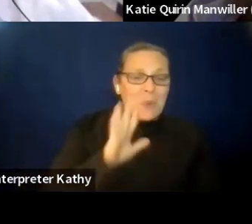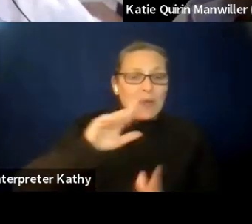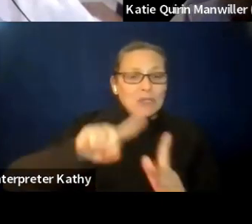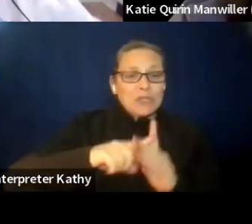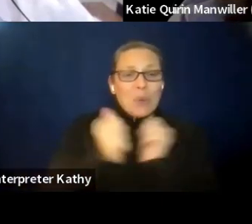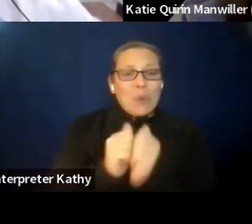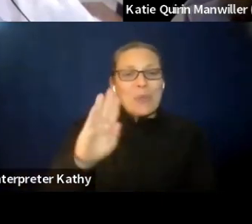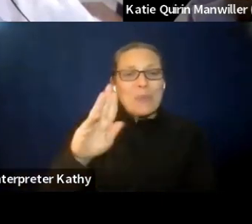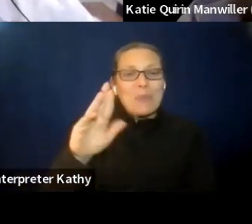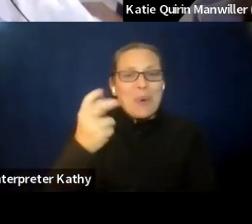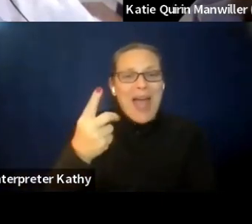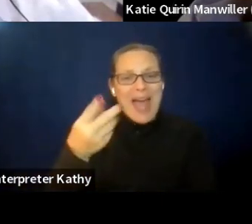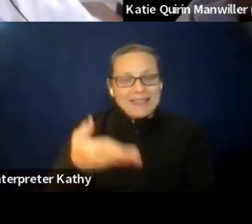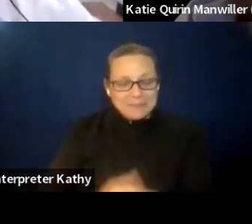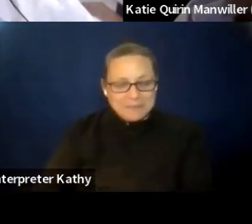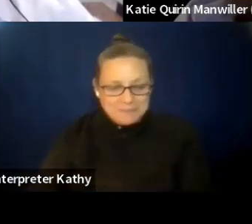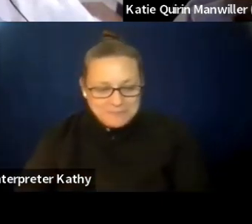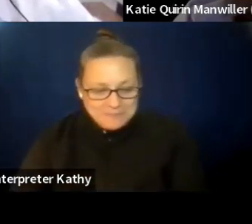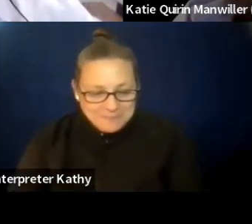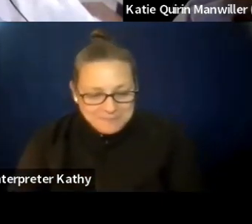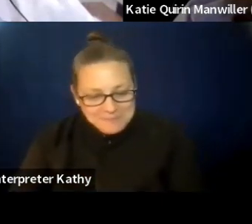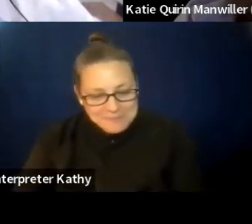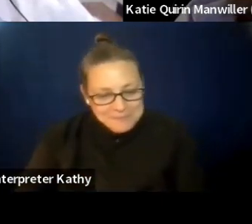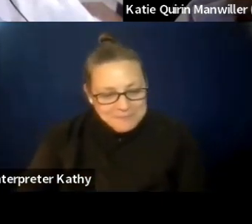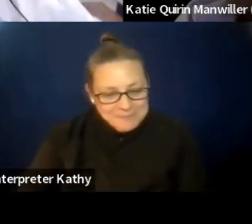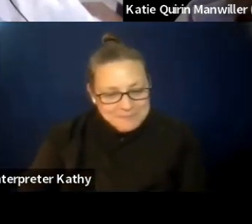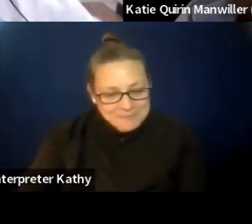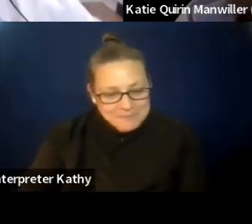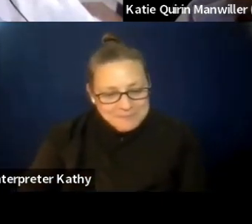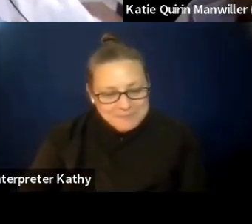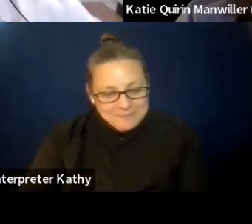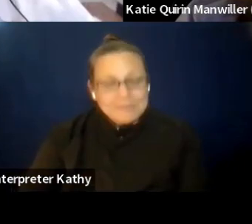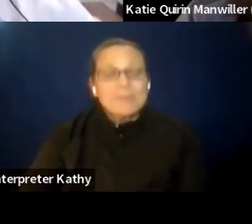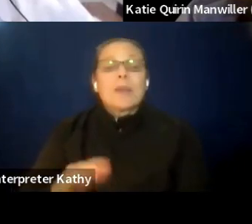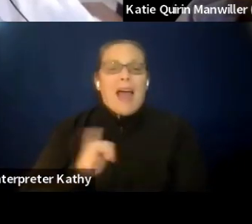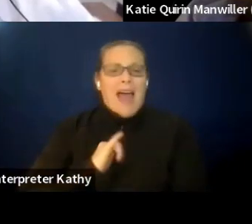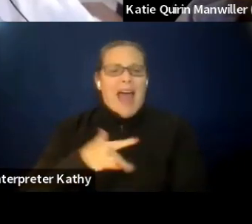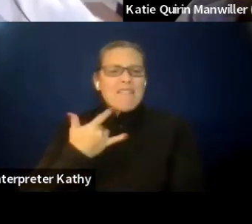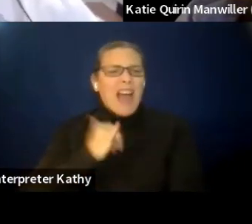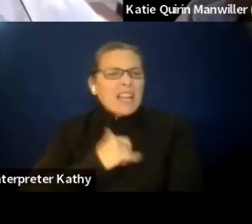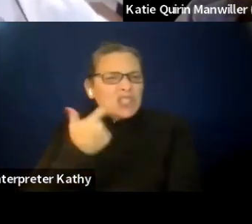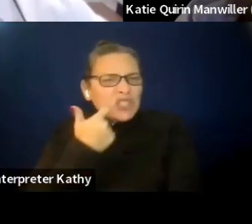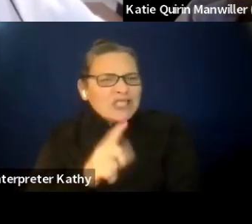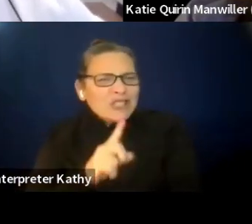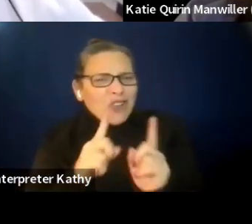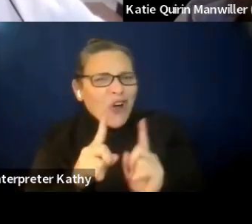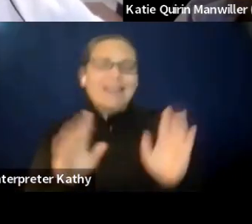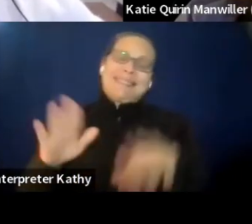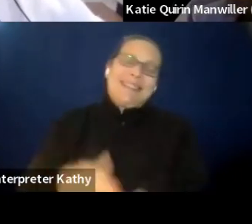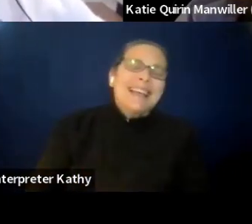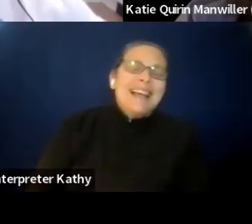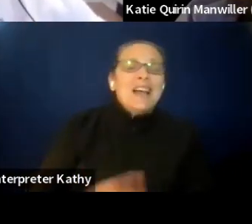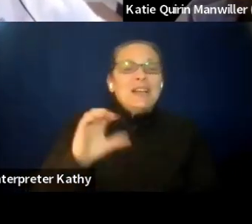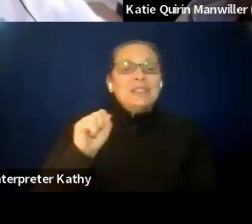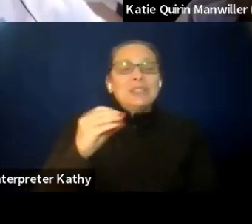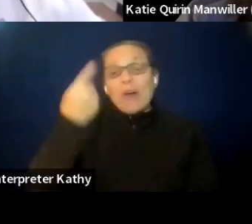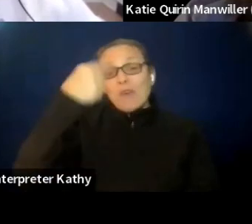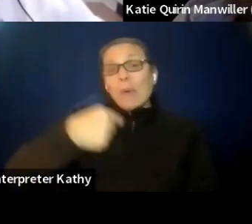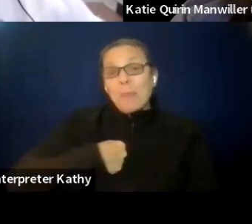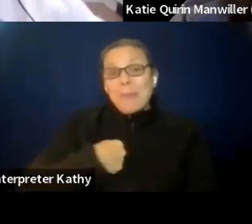opportunities or perceptions in the field? And we're actually going to start with Brad on this one.